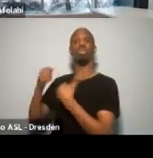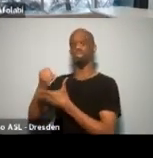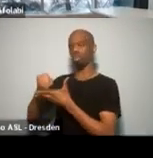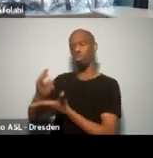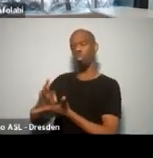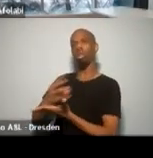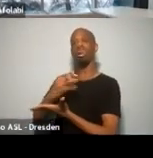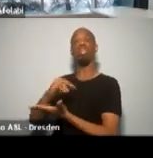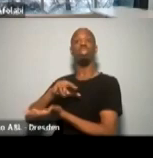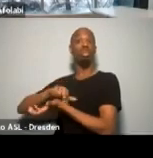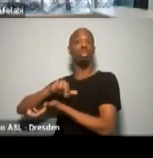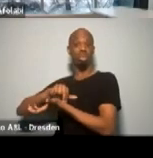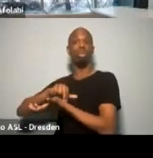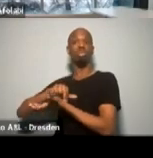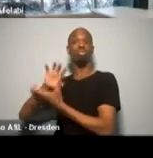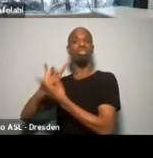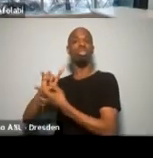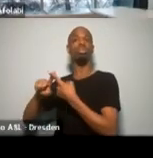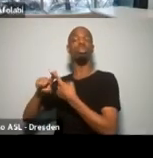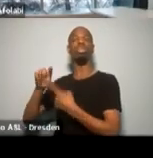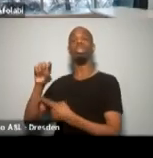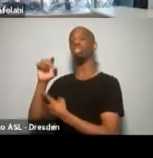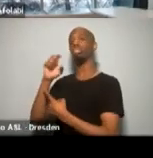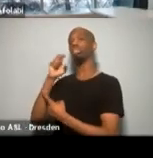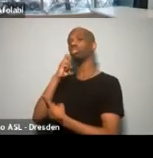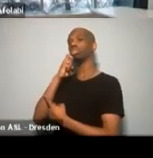we are also in territory known as Treaty 6.